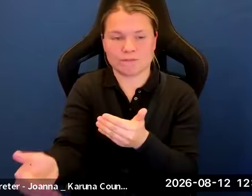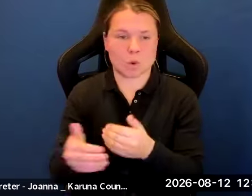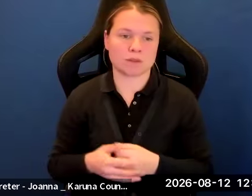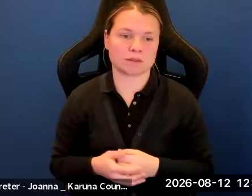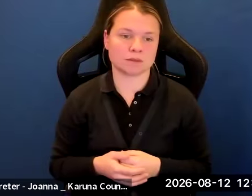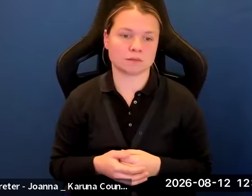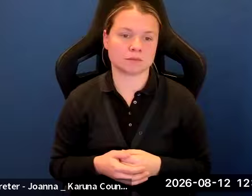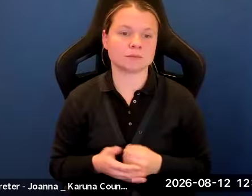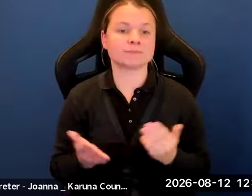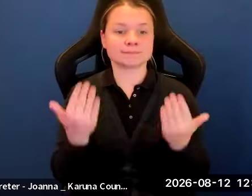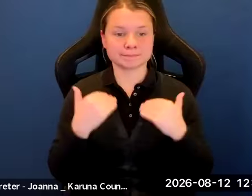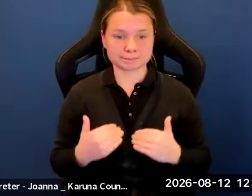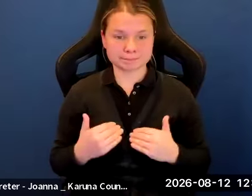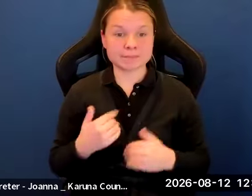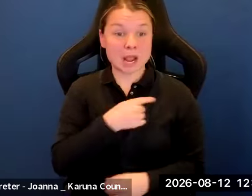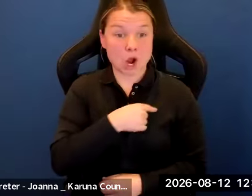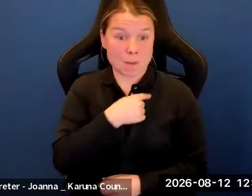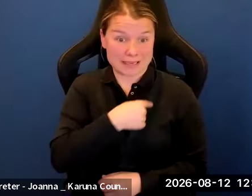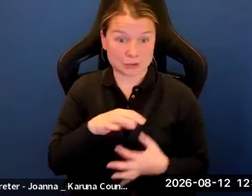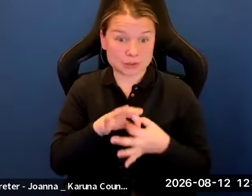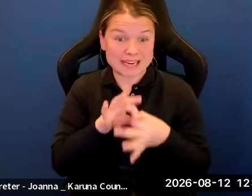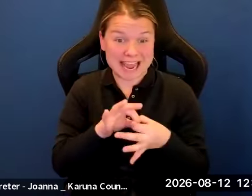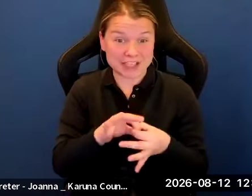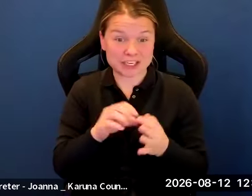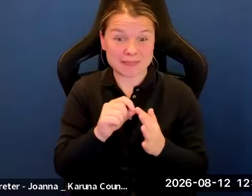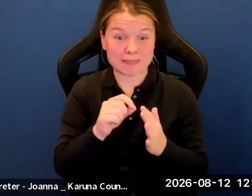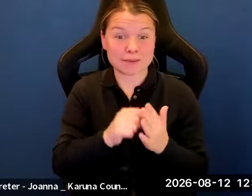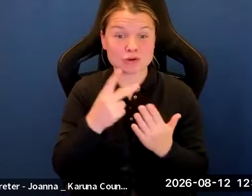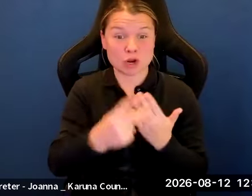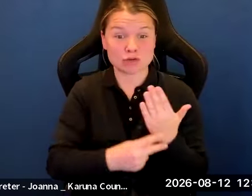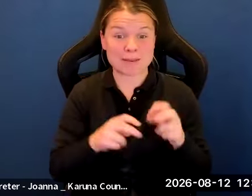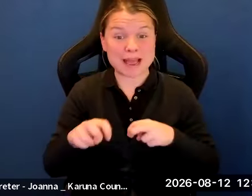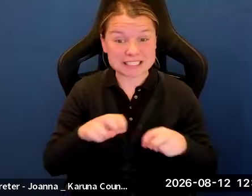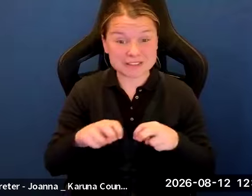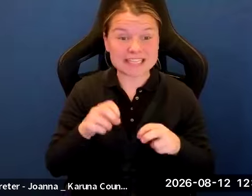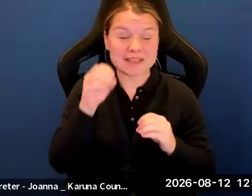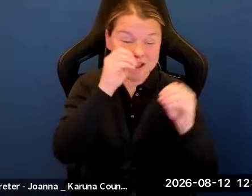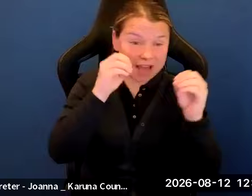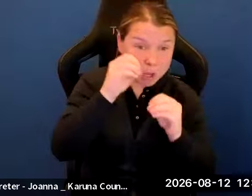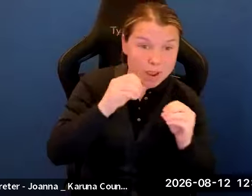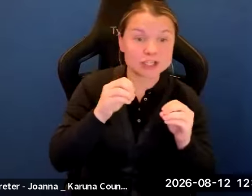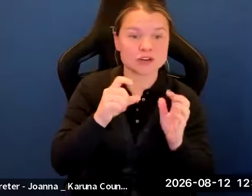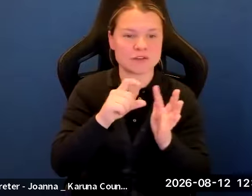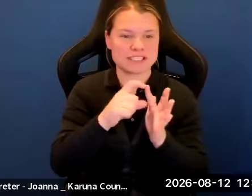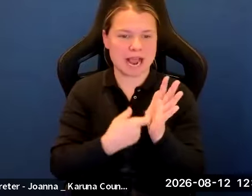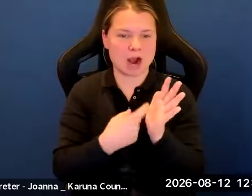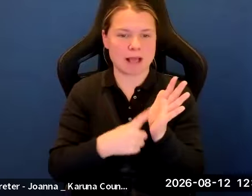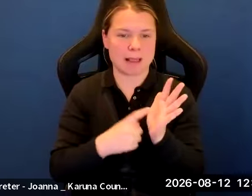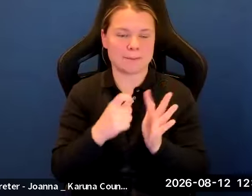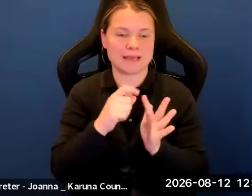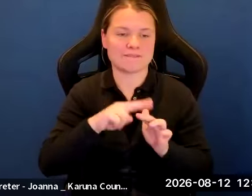disclosing. And lastly, you do need to commit to engaging in the